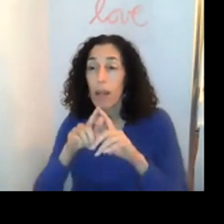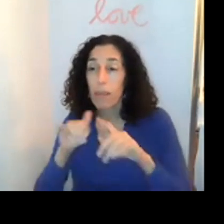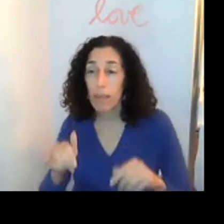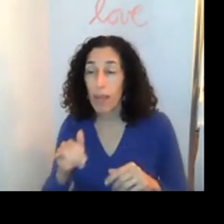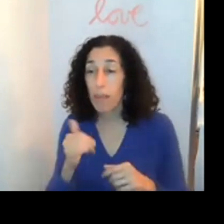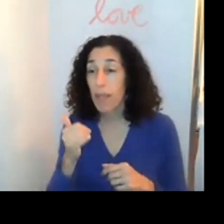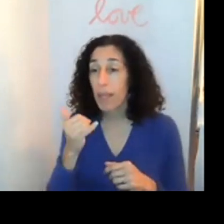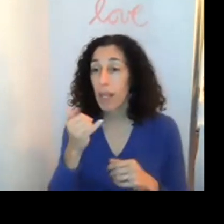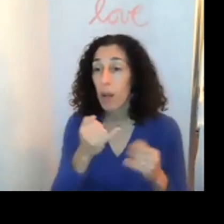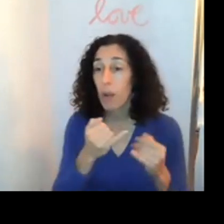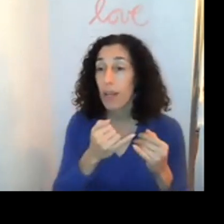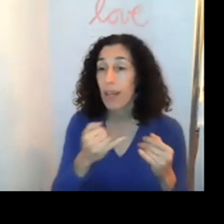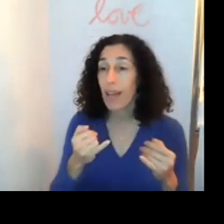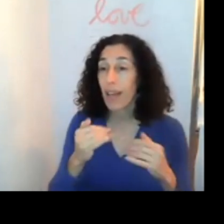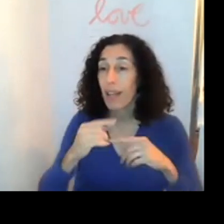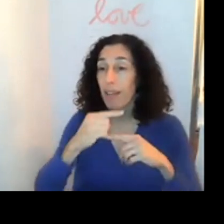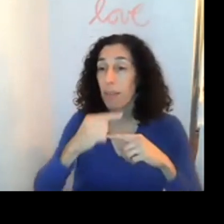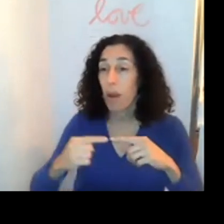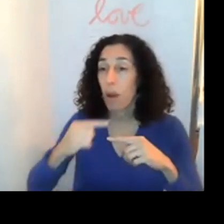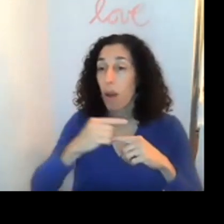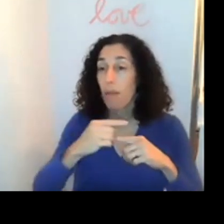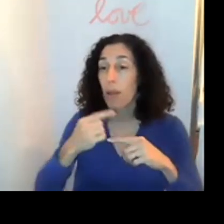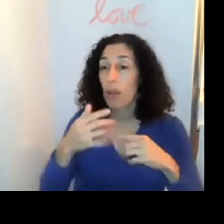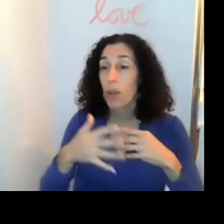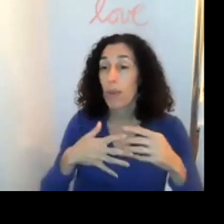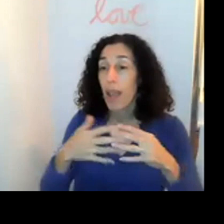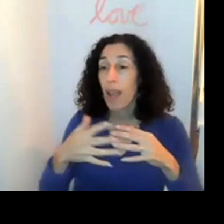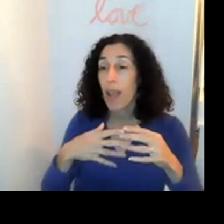repeatedly gets things wrong or misjudges or miscalculates things: That's the other